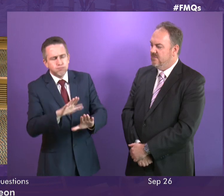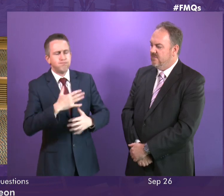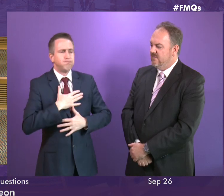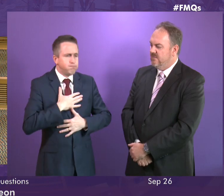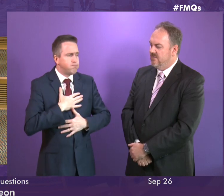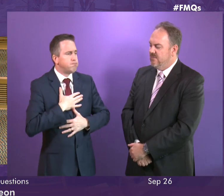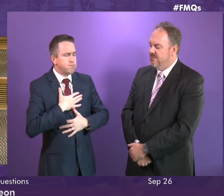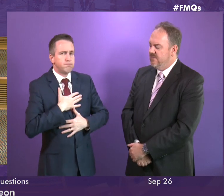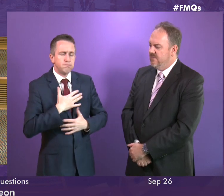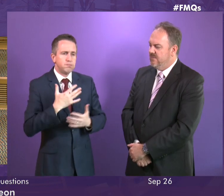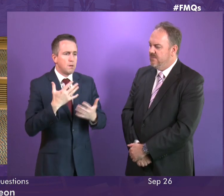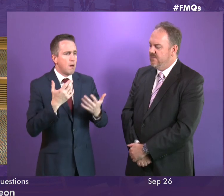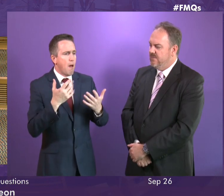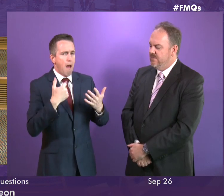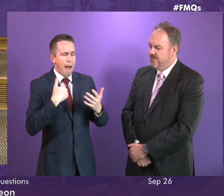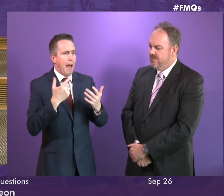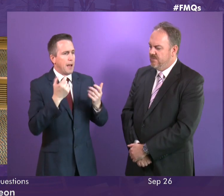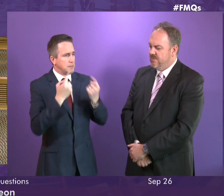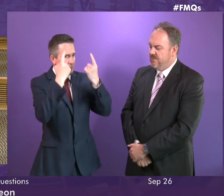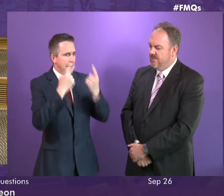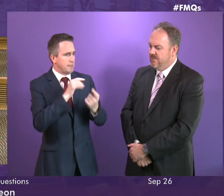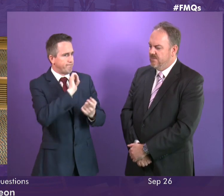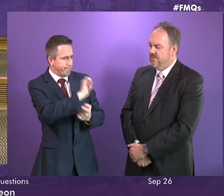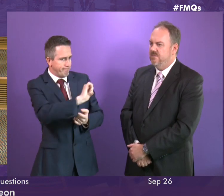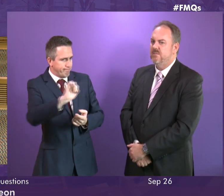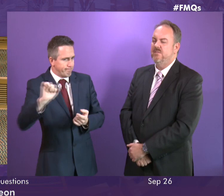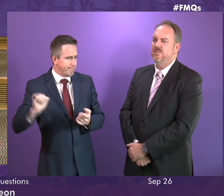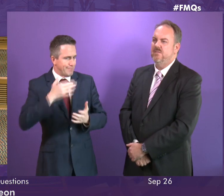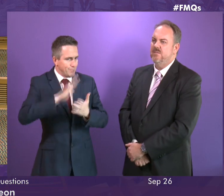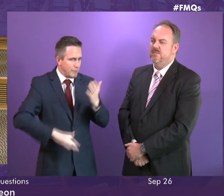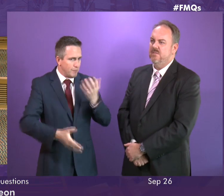presume to disagree with opinions that come from deep personal experience.